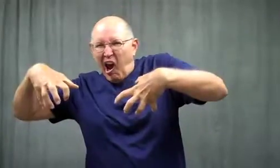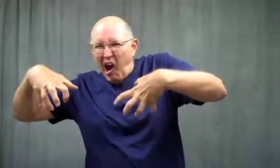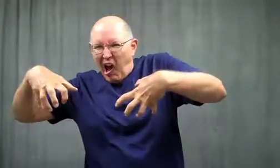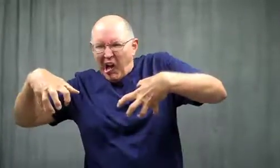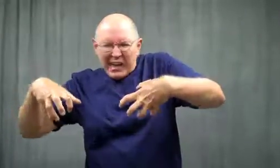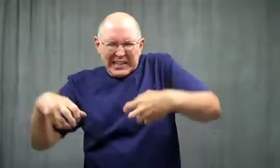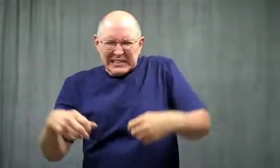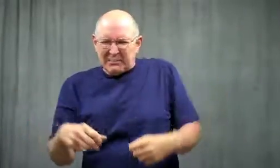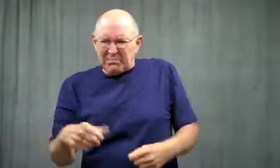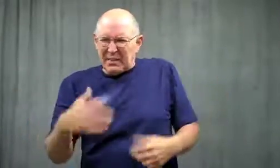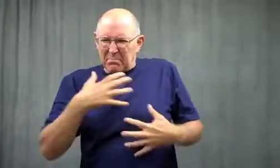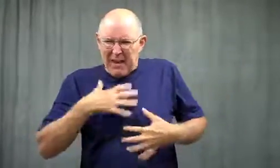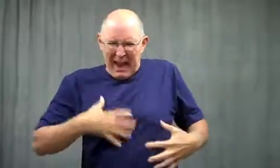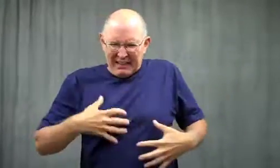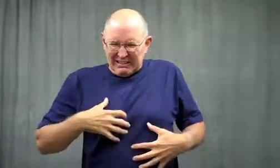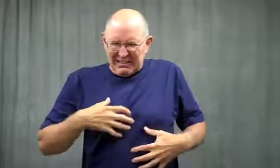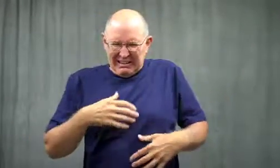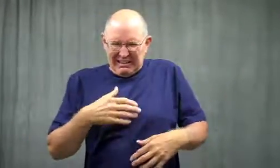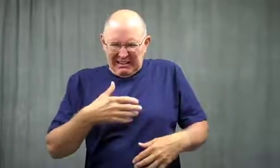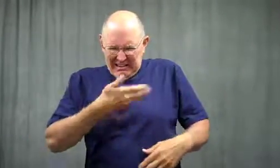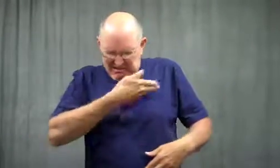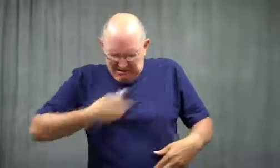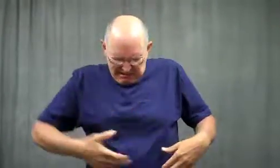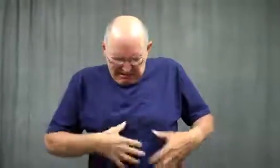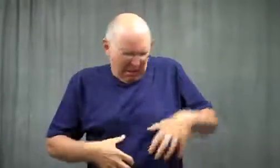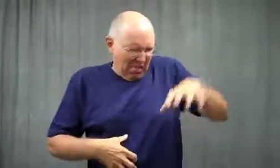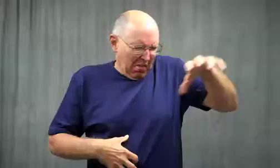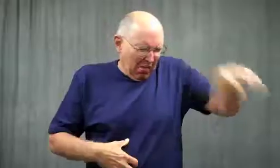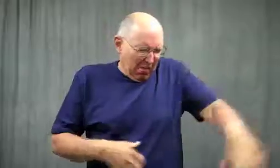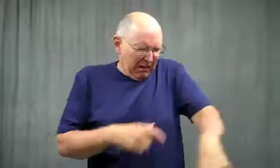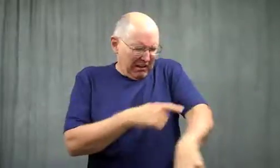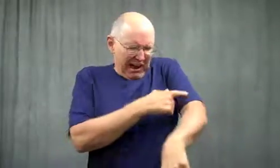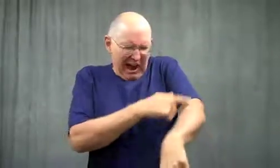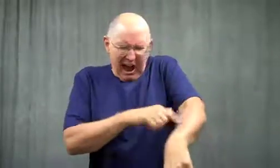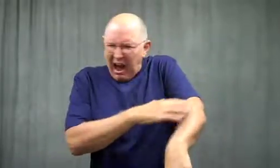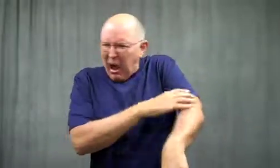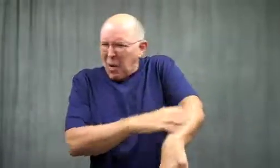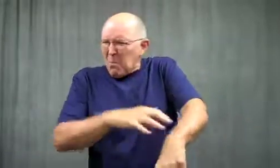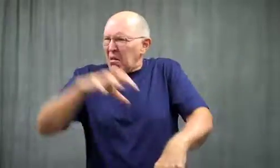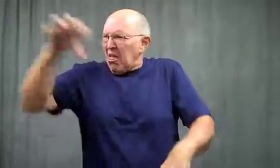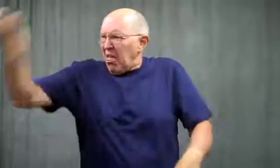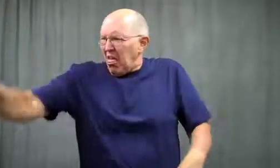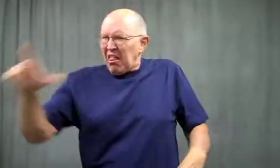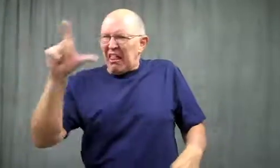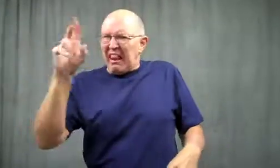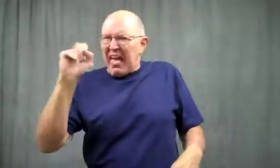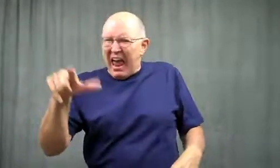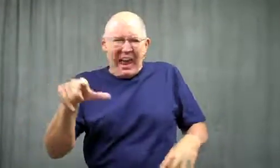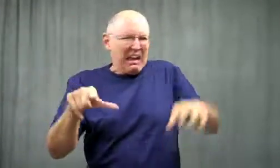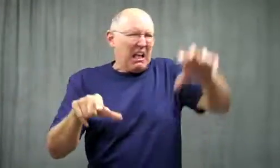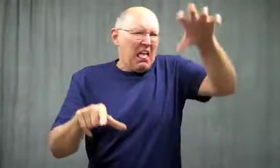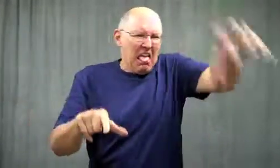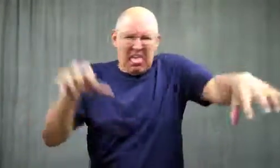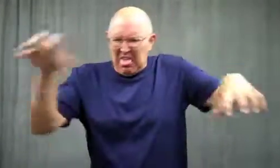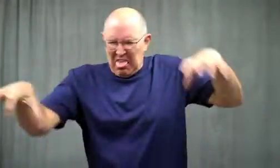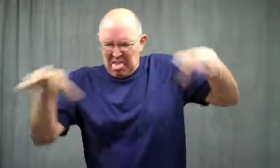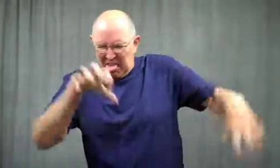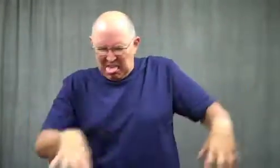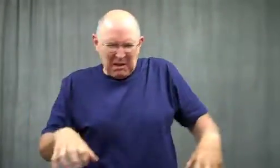Body parts were all over, an arm here, a leg there.